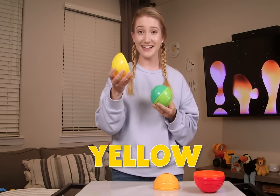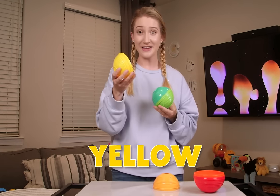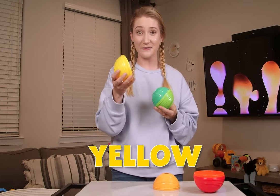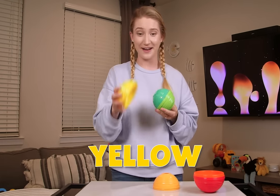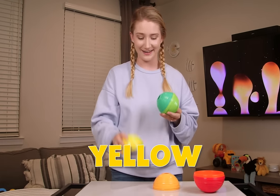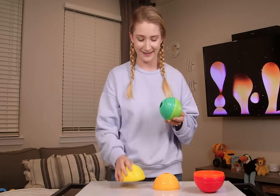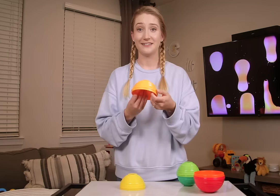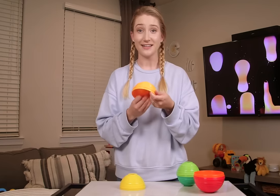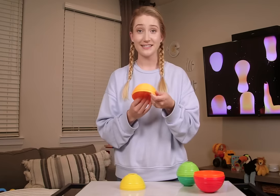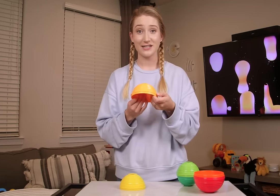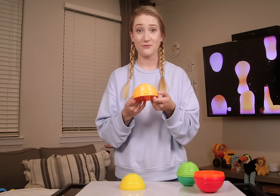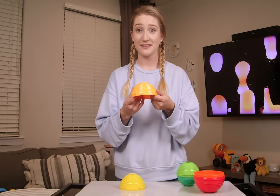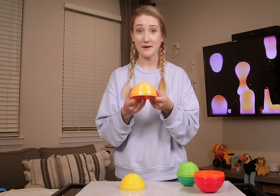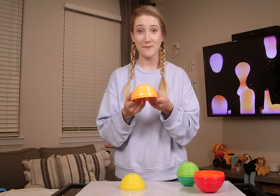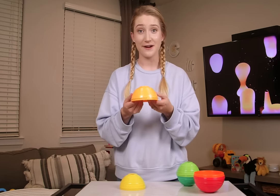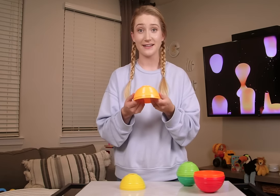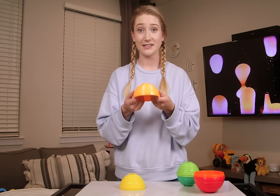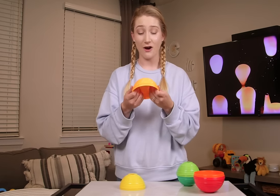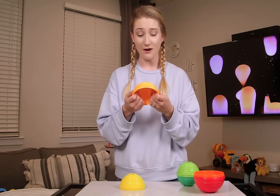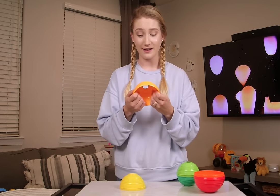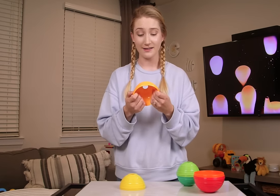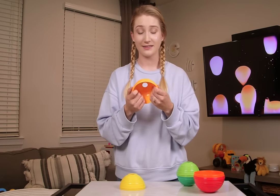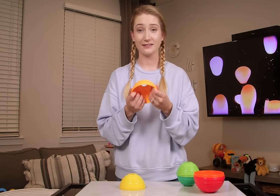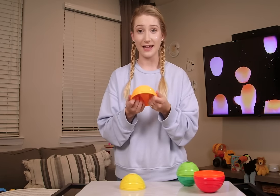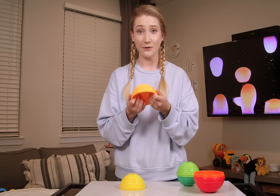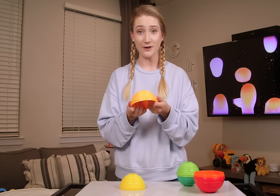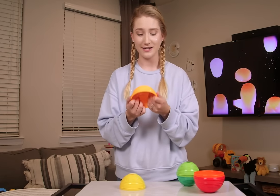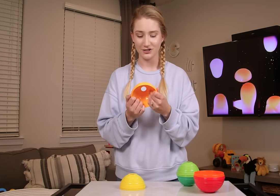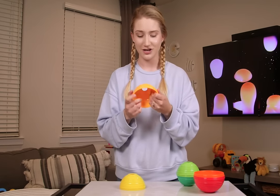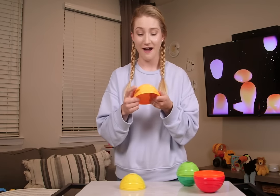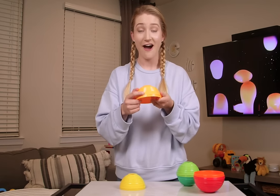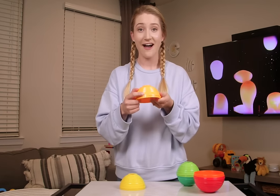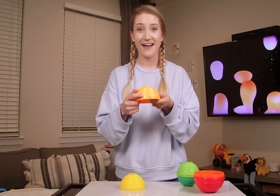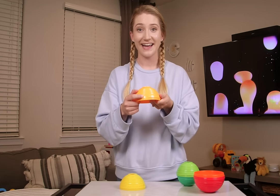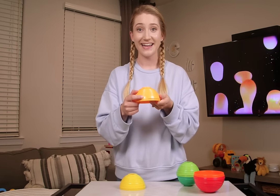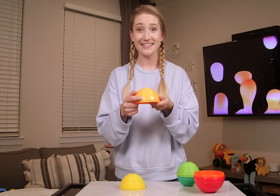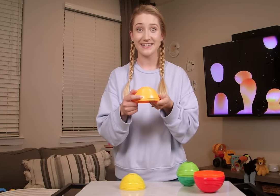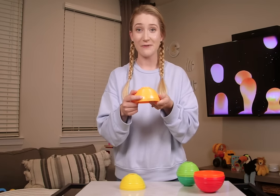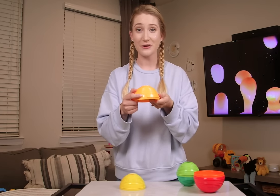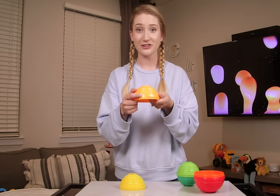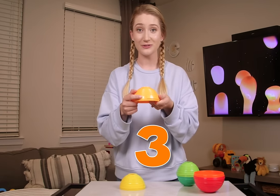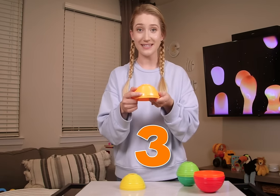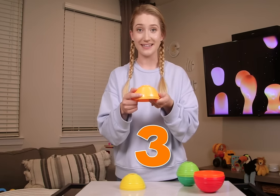Now, let's see what number is on the light orange. It's the number three.